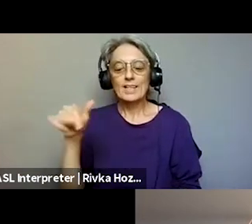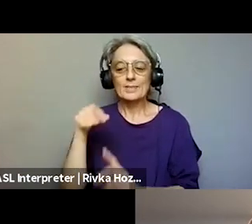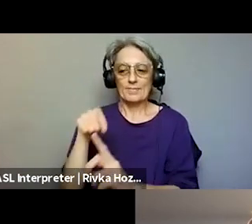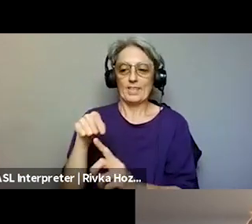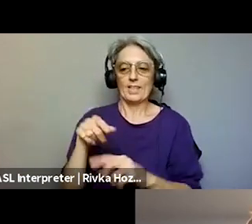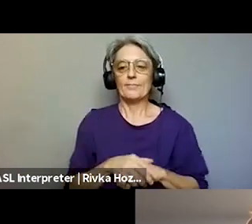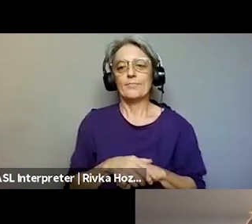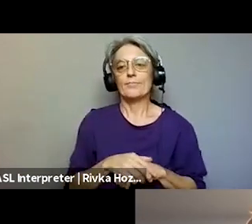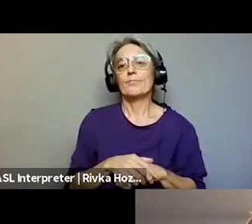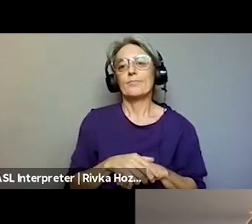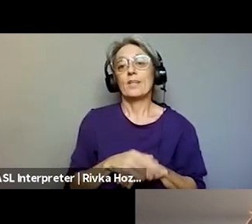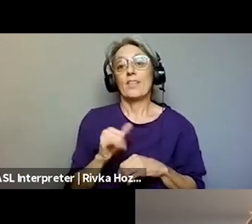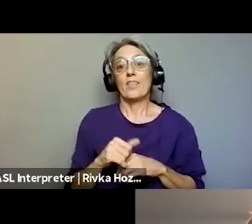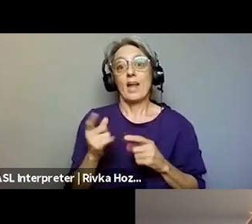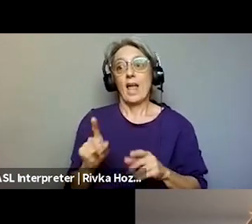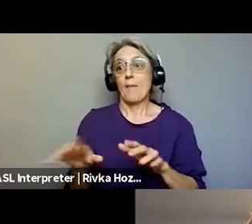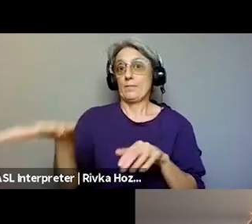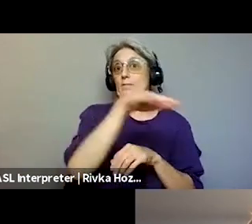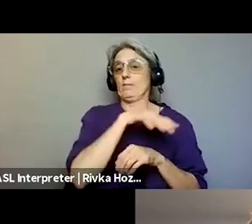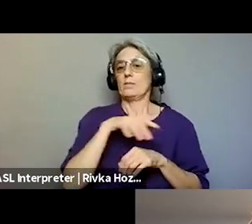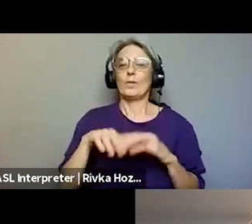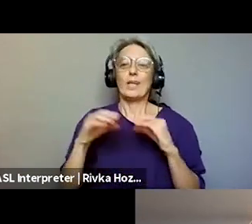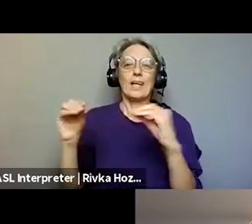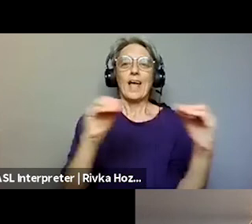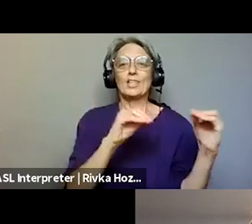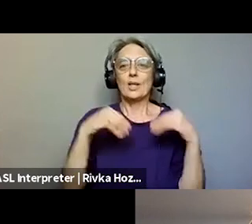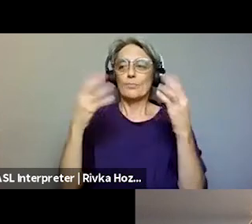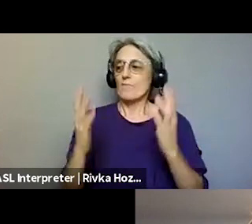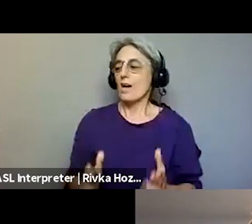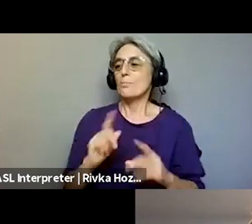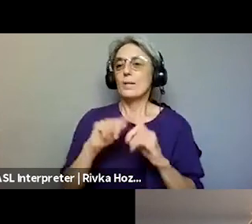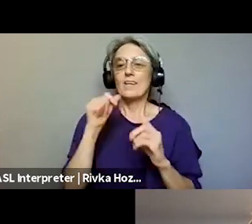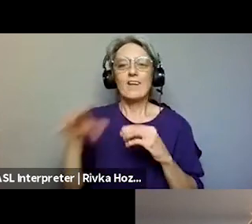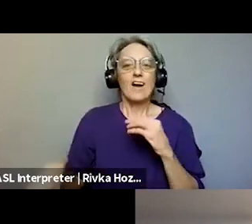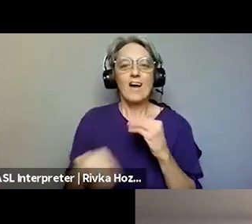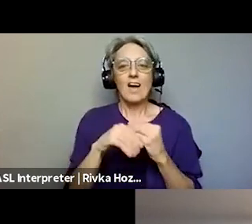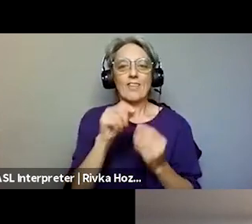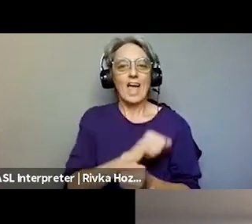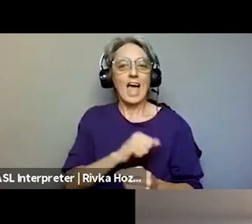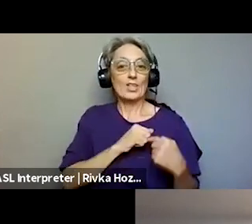providers all we want but if we don't tackle that attitudinal piece and sort of the broader societal